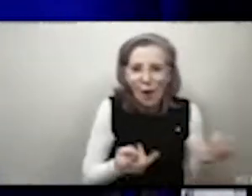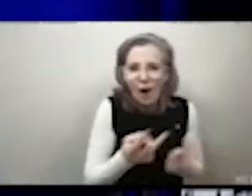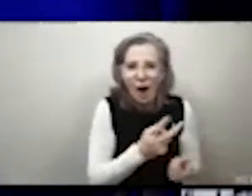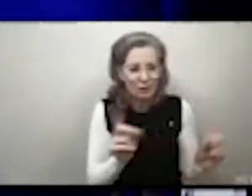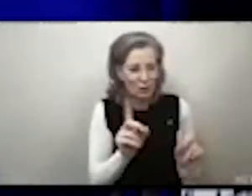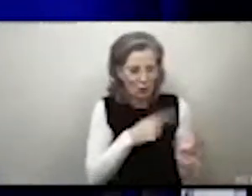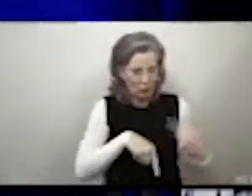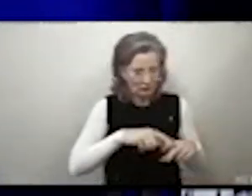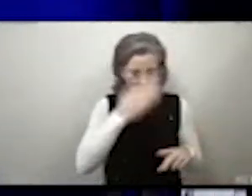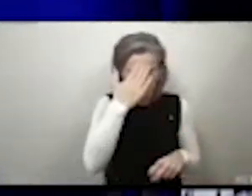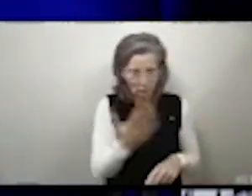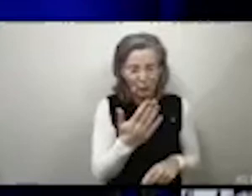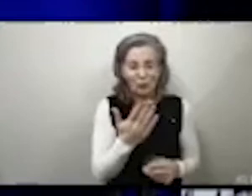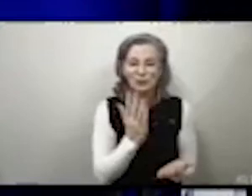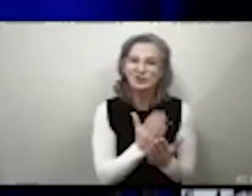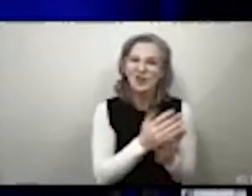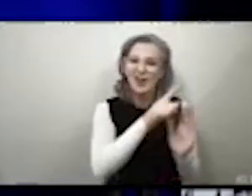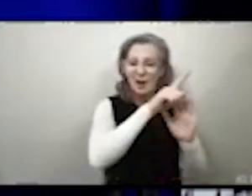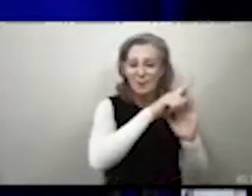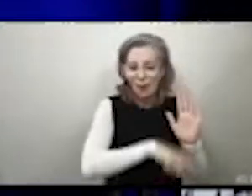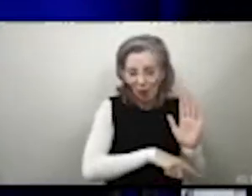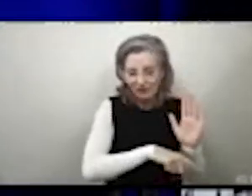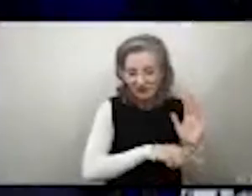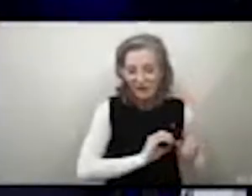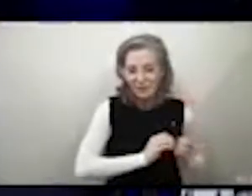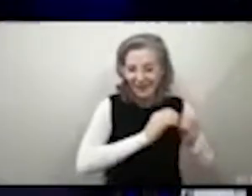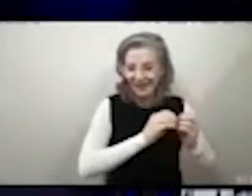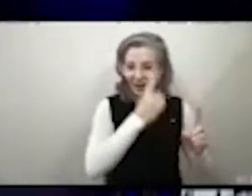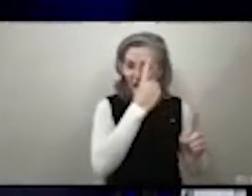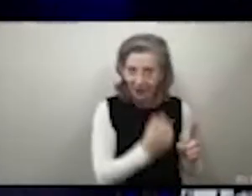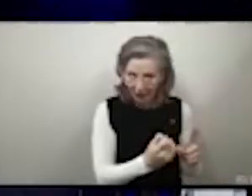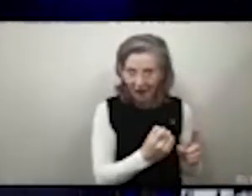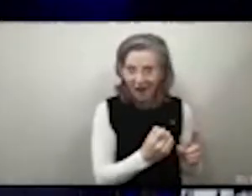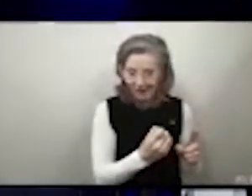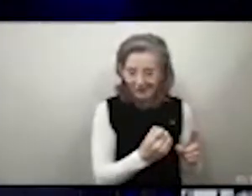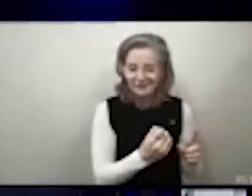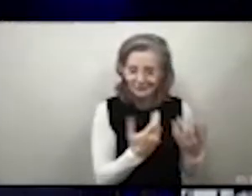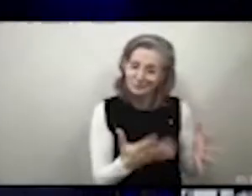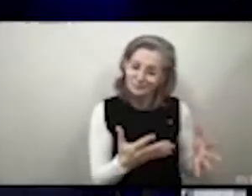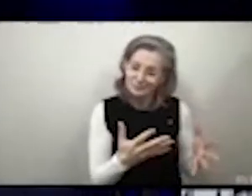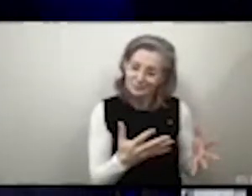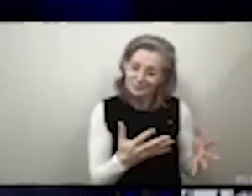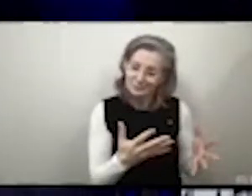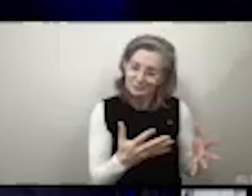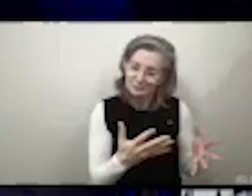can actually be a science in itself if you want it to be. And if you design it that way, and I think we need to get much,